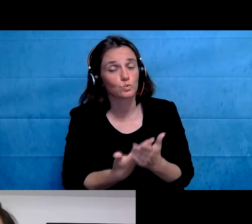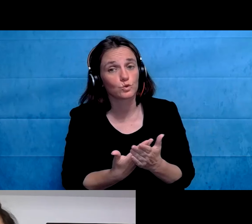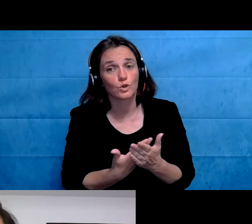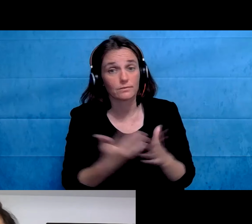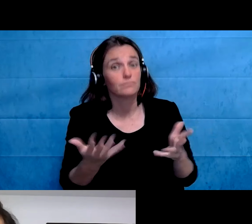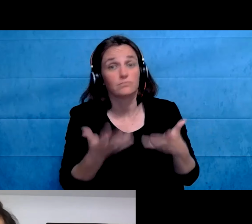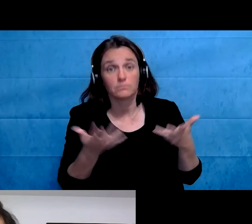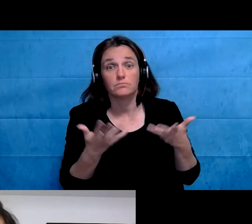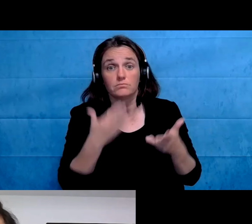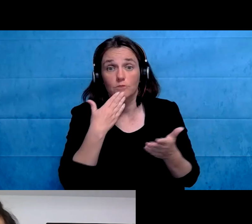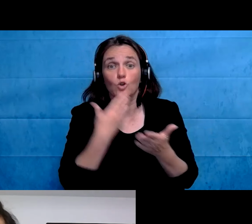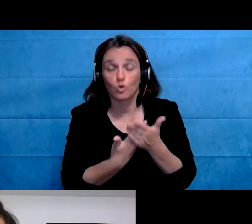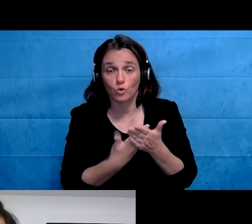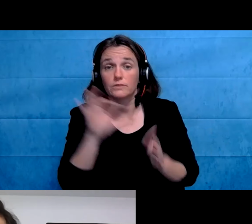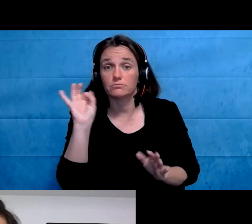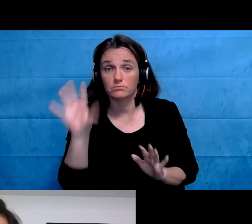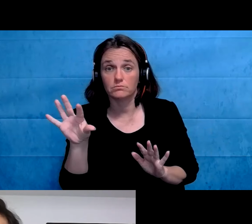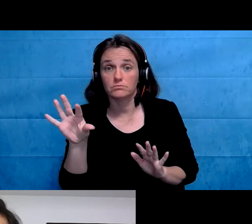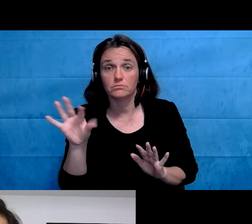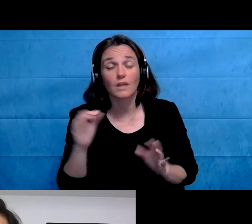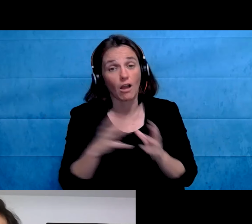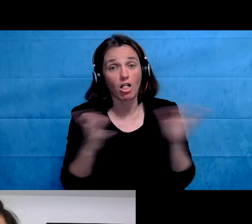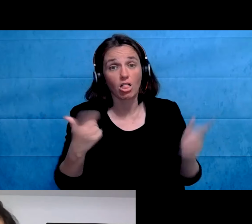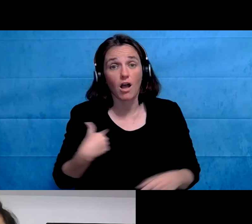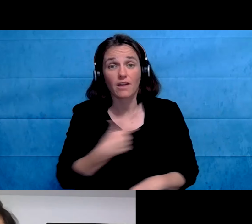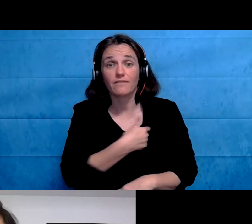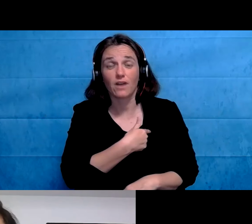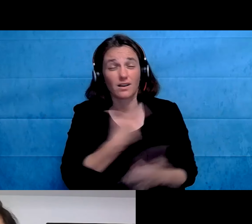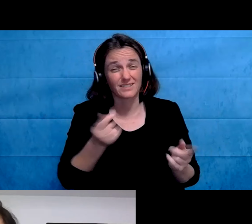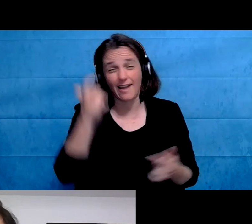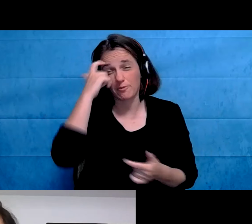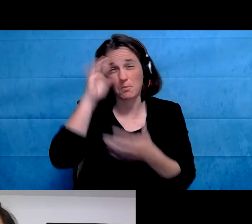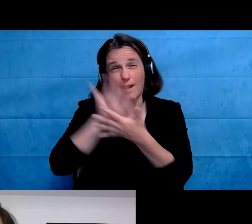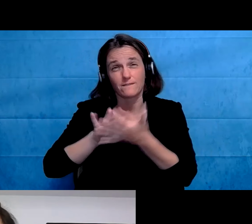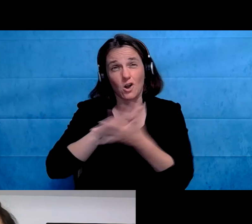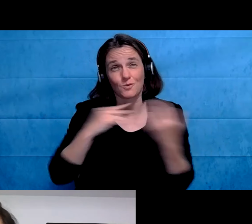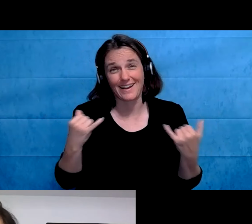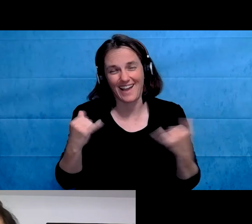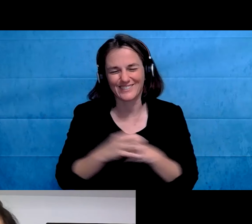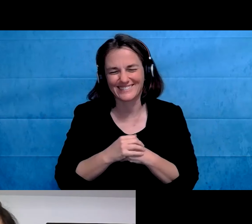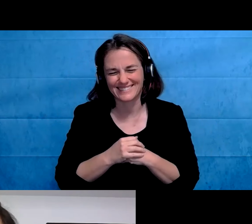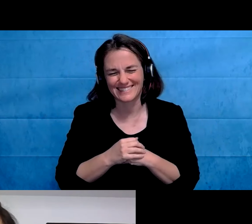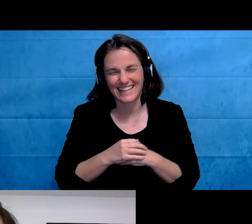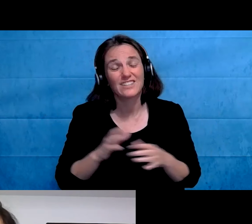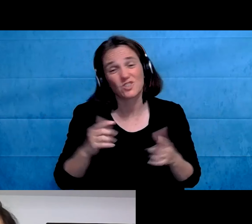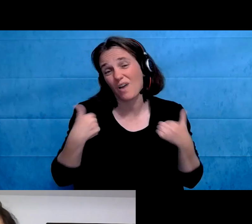such a good tip because a lot of us have brain fog, I think right now and I could certainly use that,